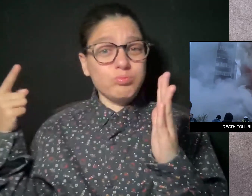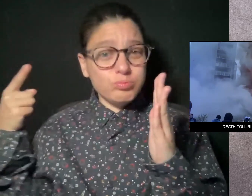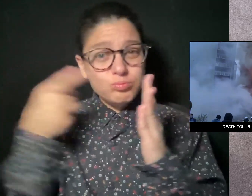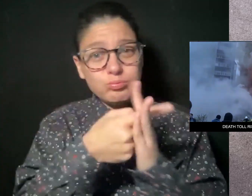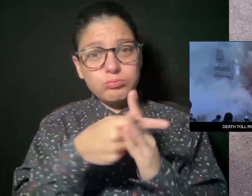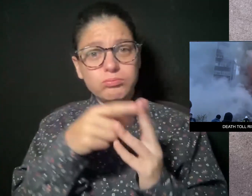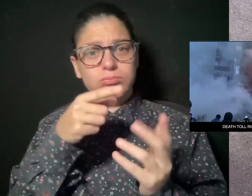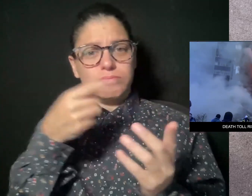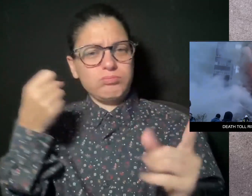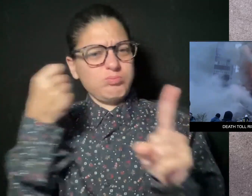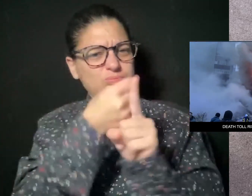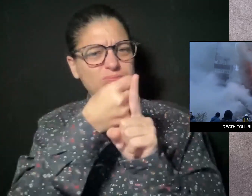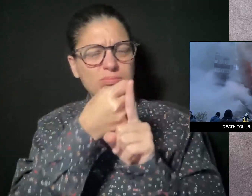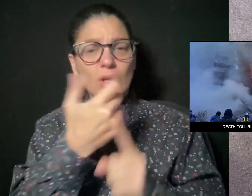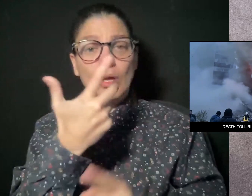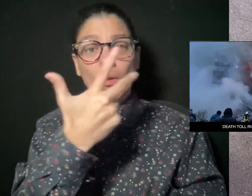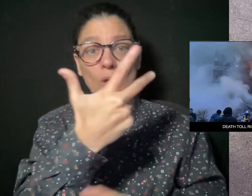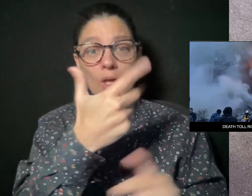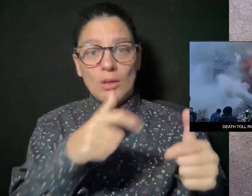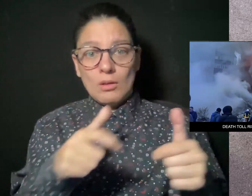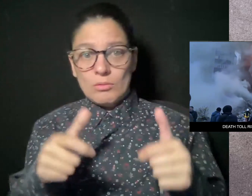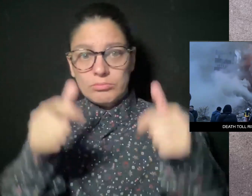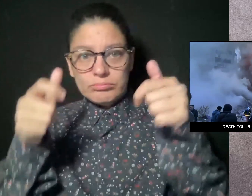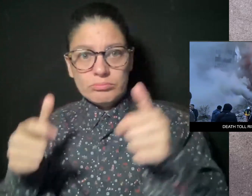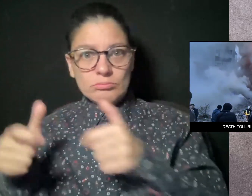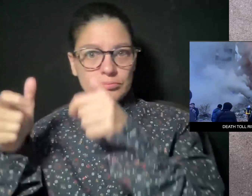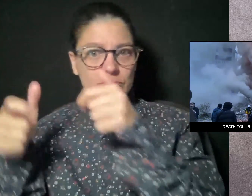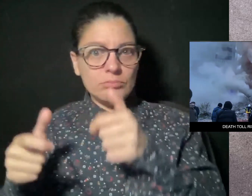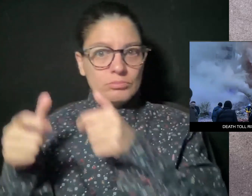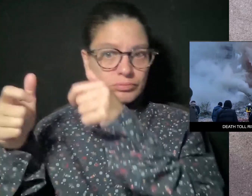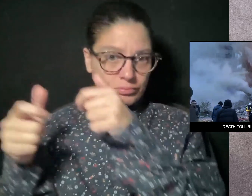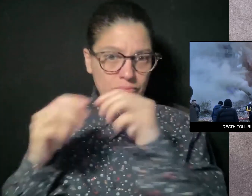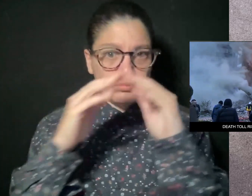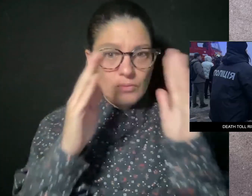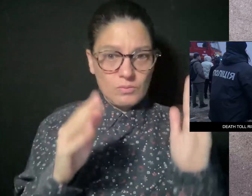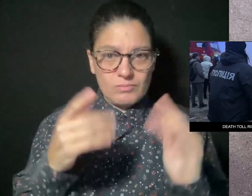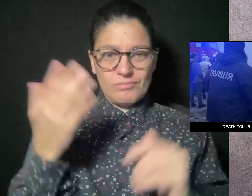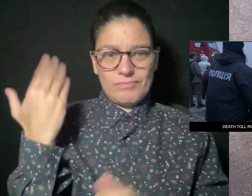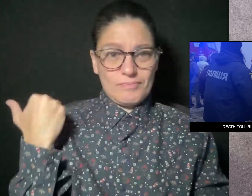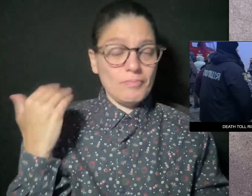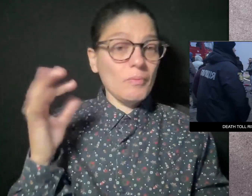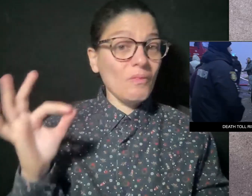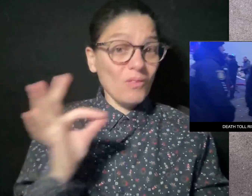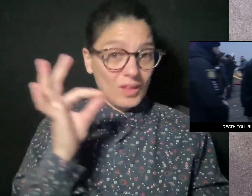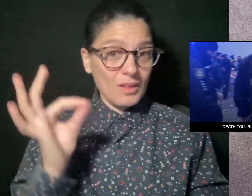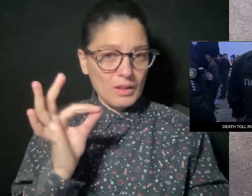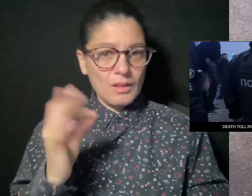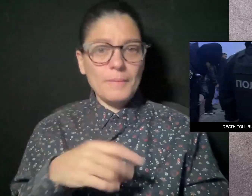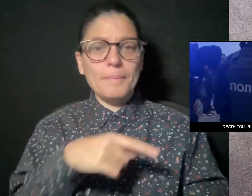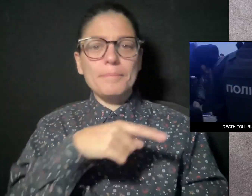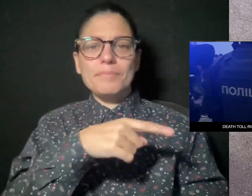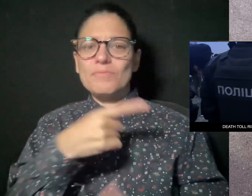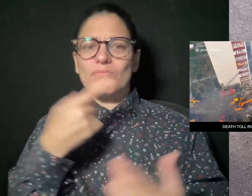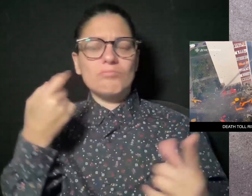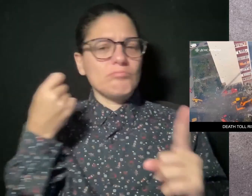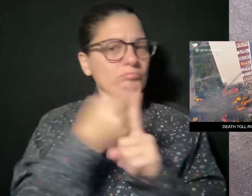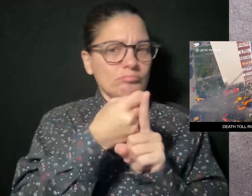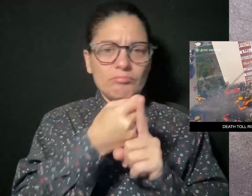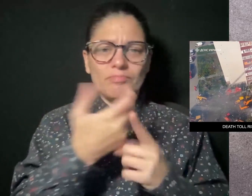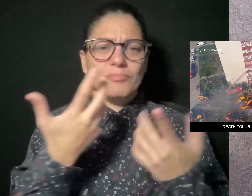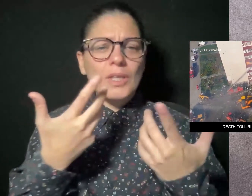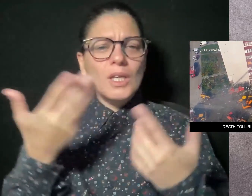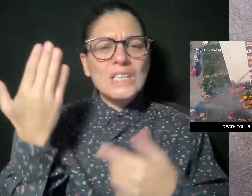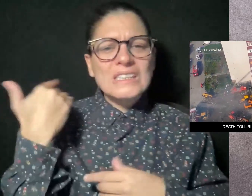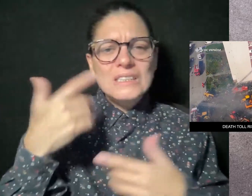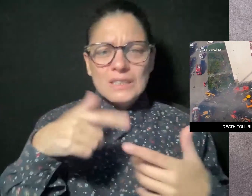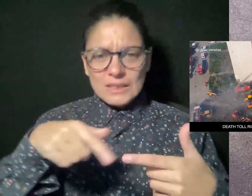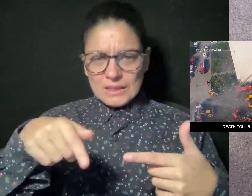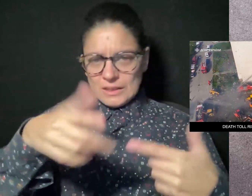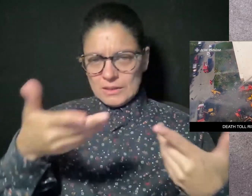two rockets hit three high-rise buildings on Friday